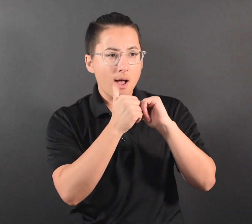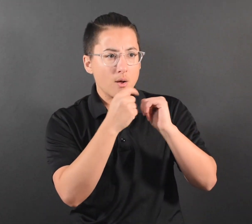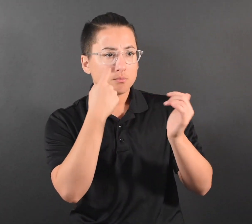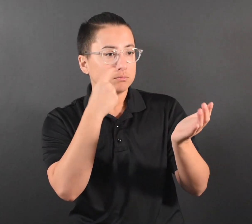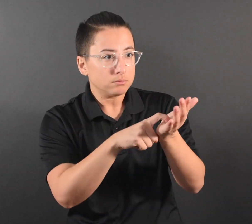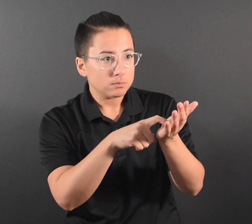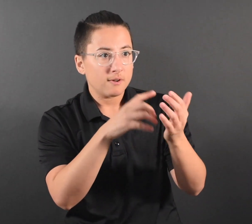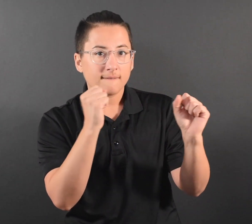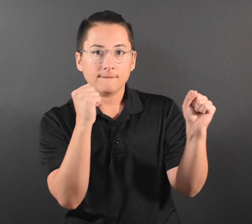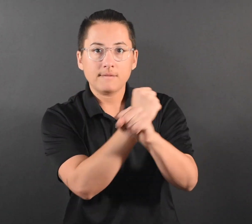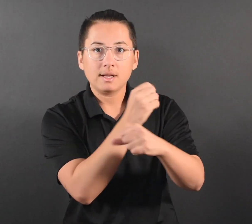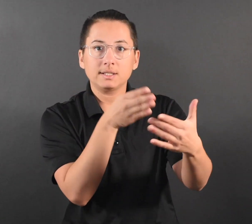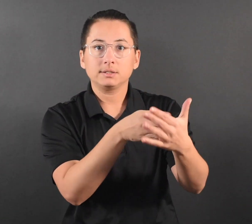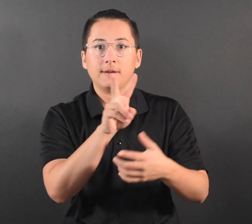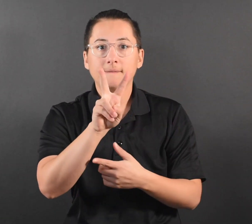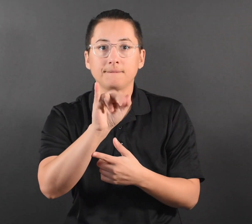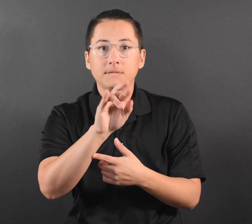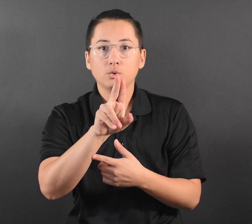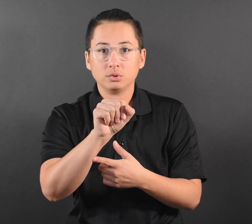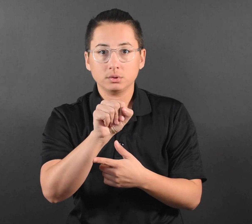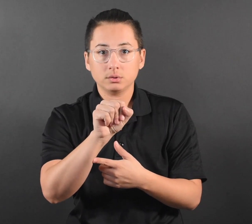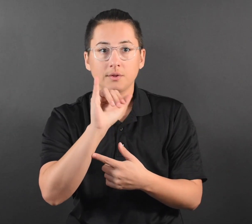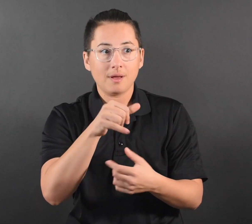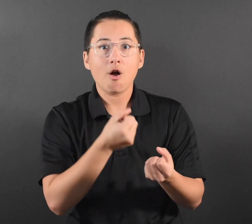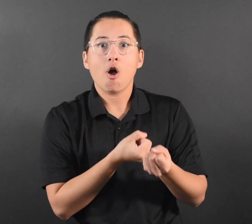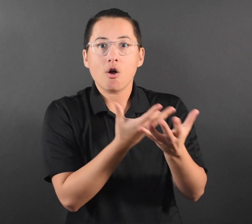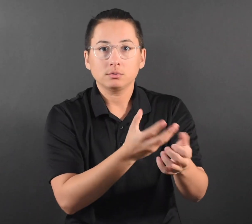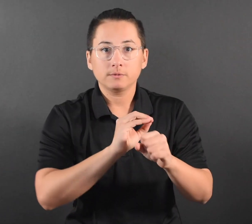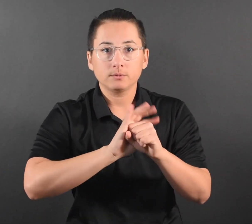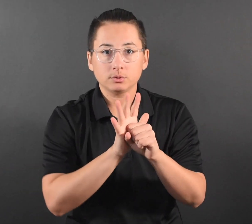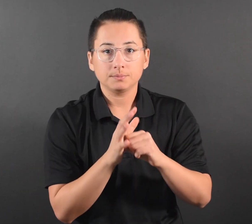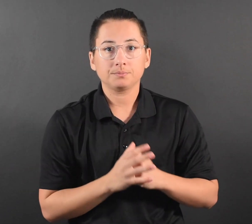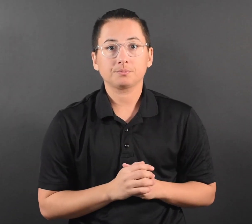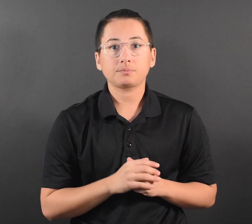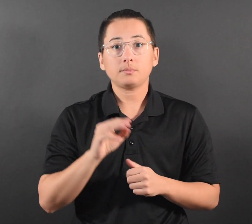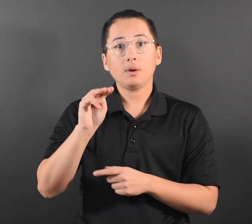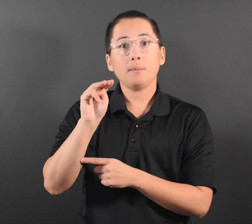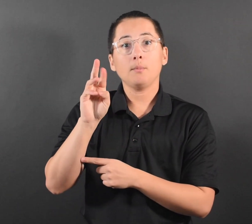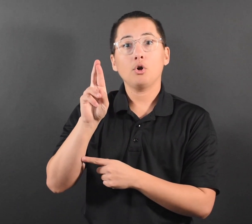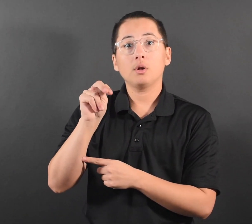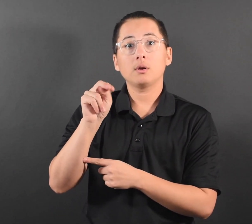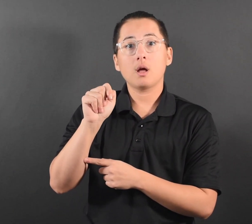body instructions to recognize and fight the virus that causes COVID-19 disease.